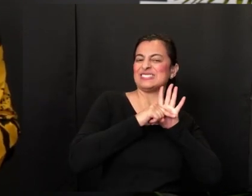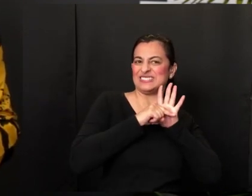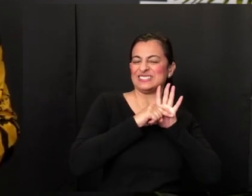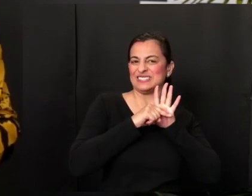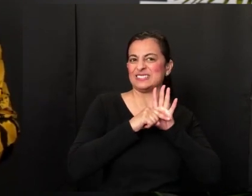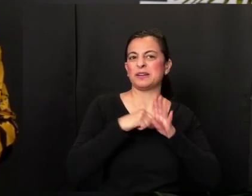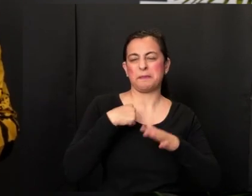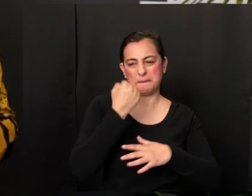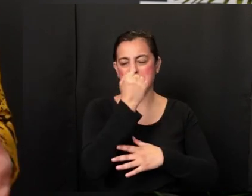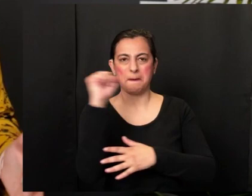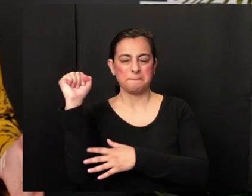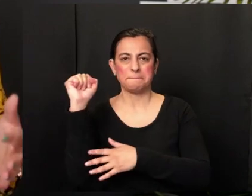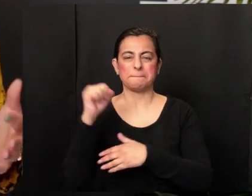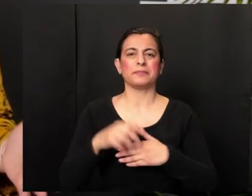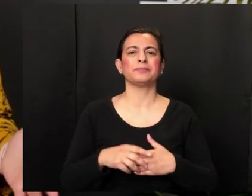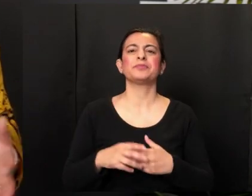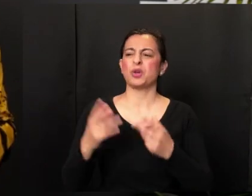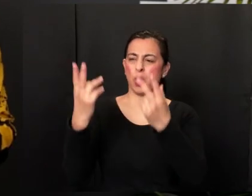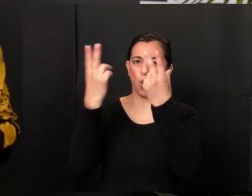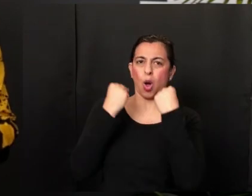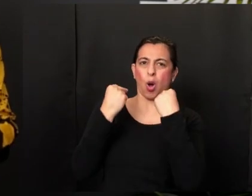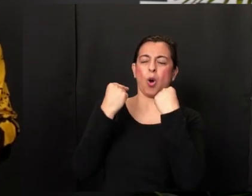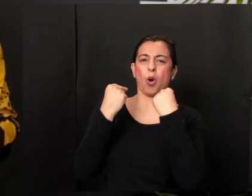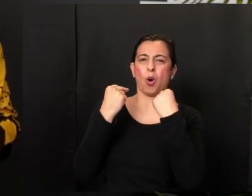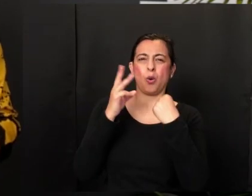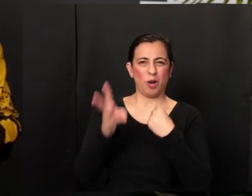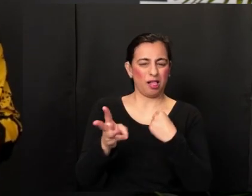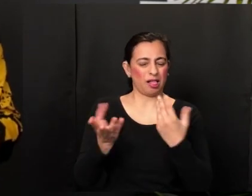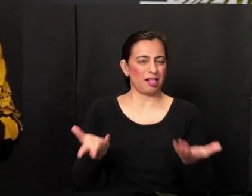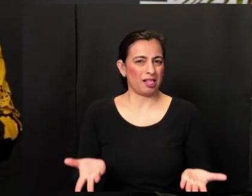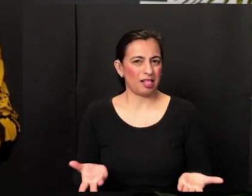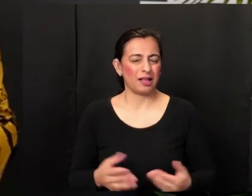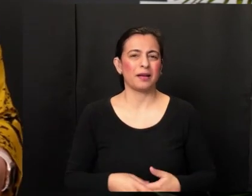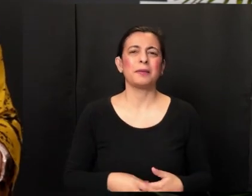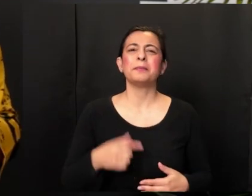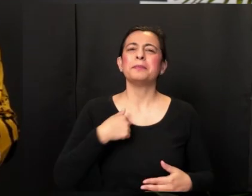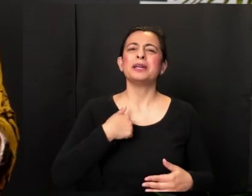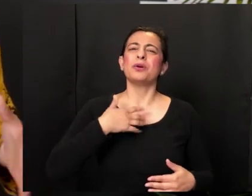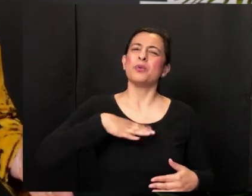I wanted more than anything to be normal. I wanted more than anything to fit in.